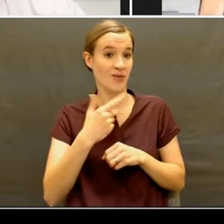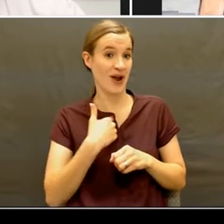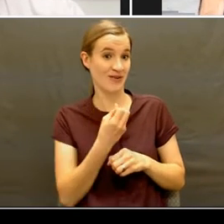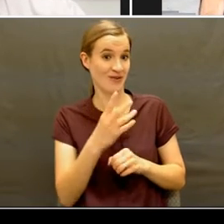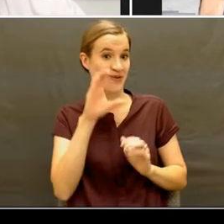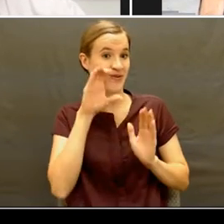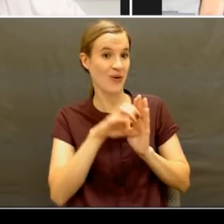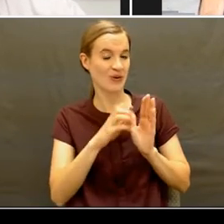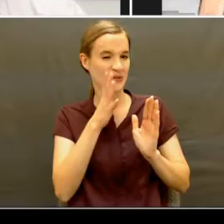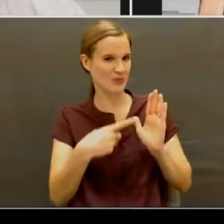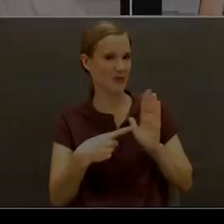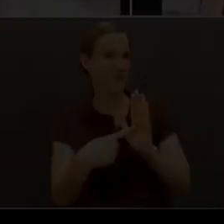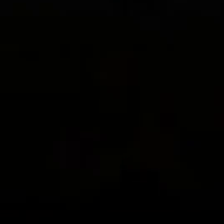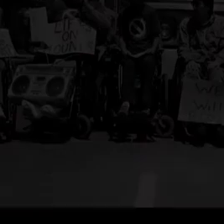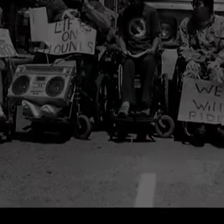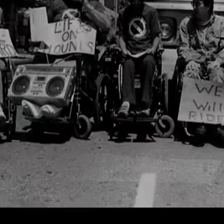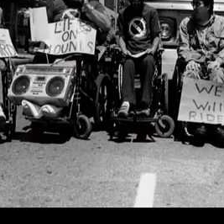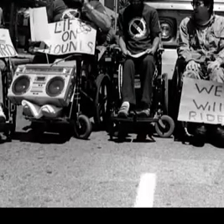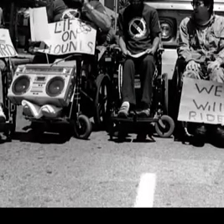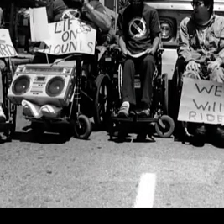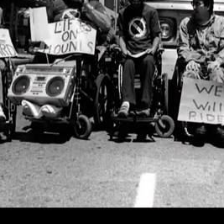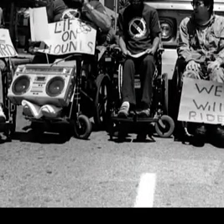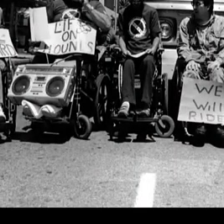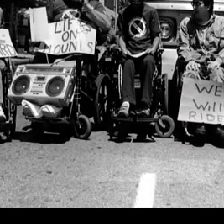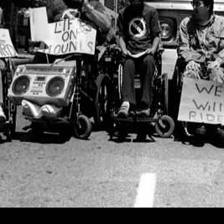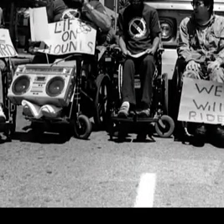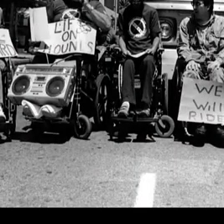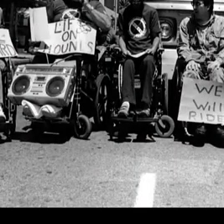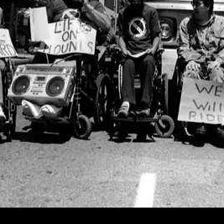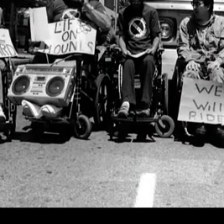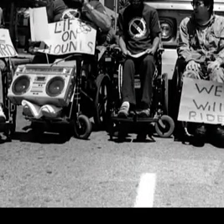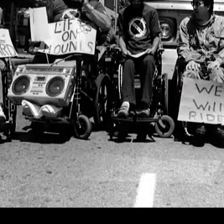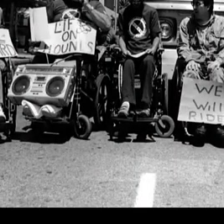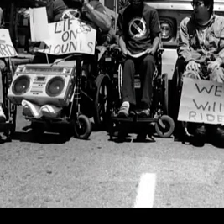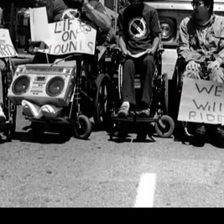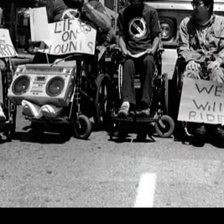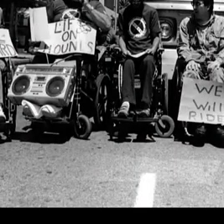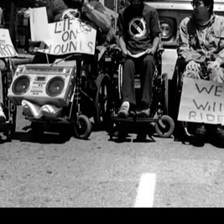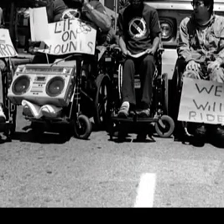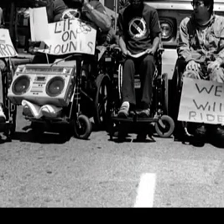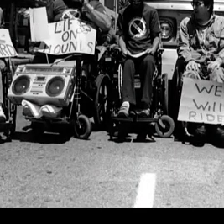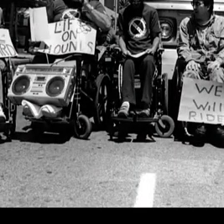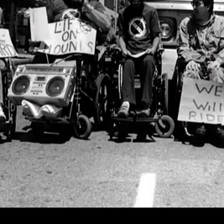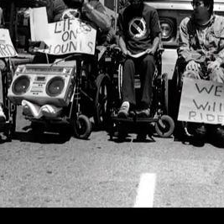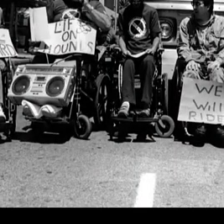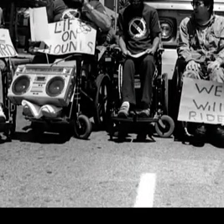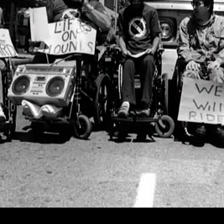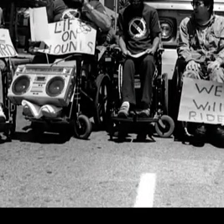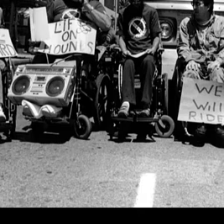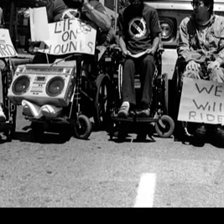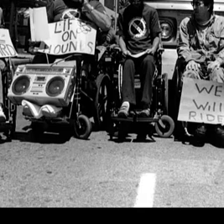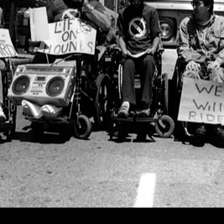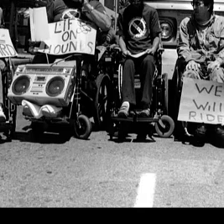group of people in front of a Greyhound bus, and one a chair user second from the right and it says